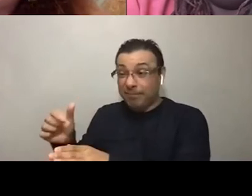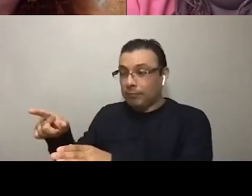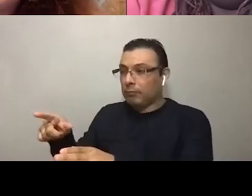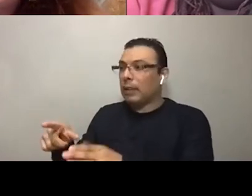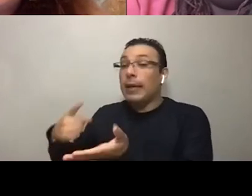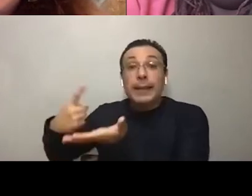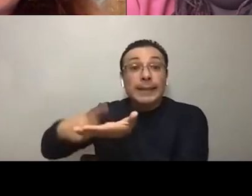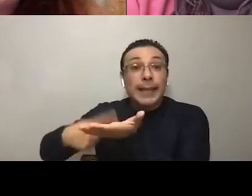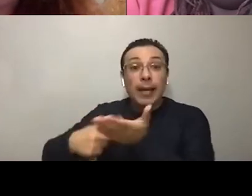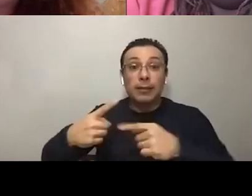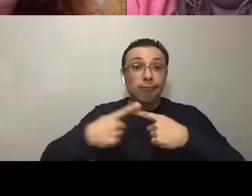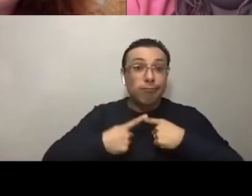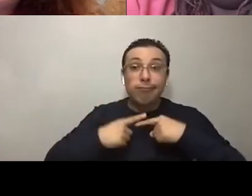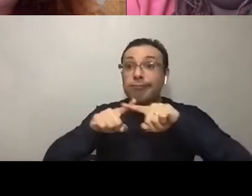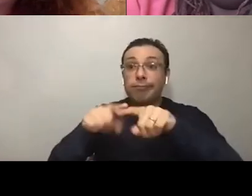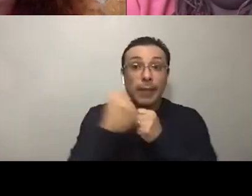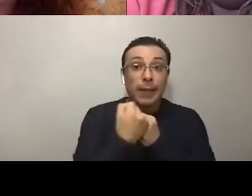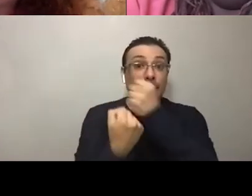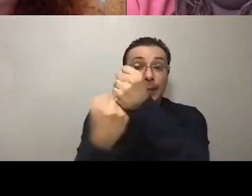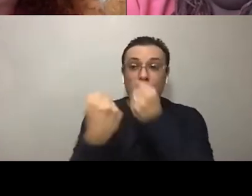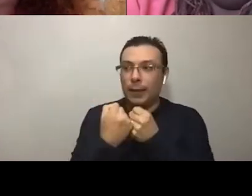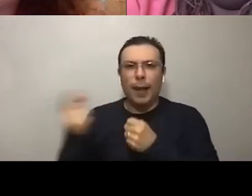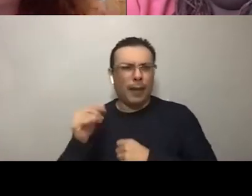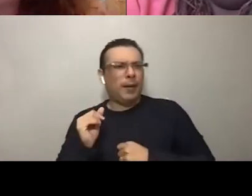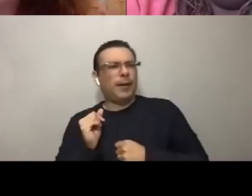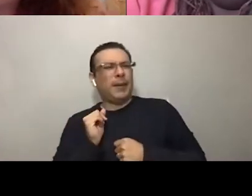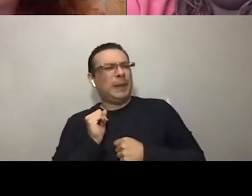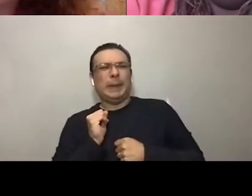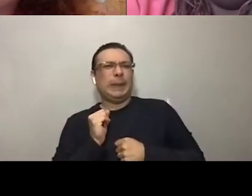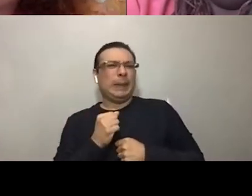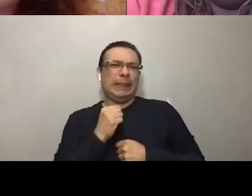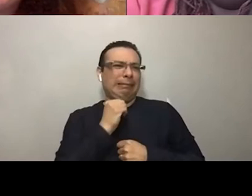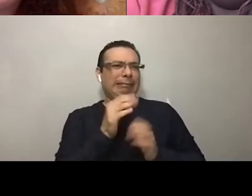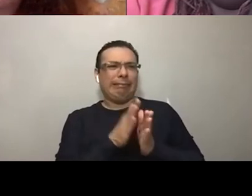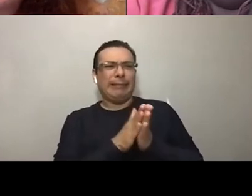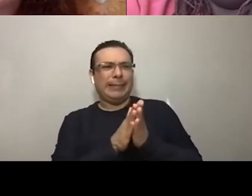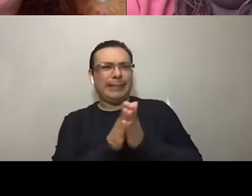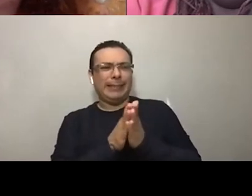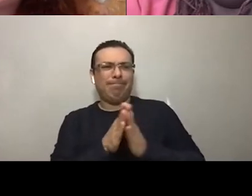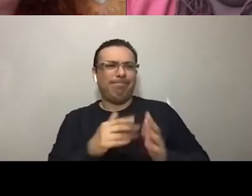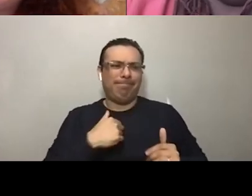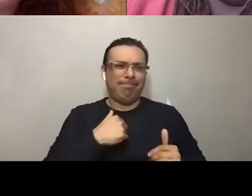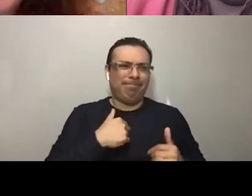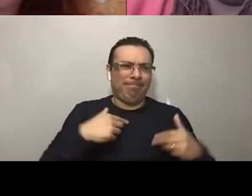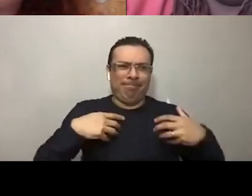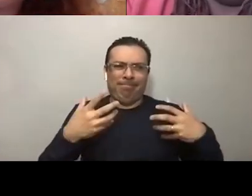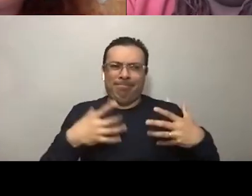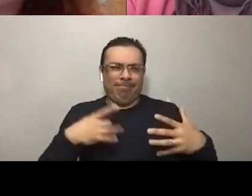And I know, for me, being interdependent with disabled community members and nondisabled people, I feel the most free